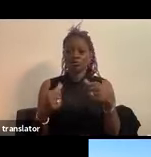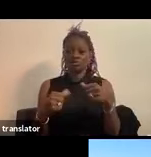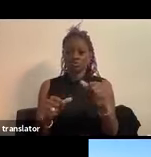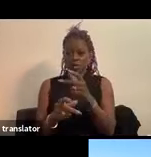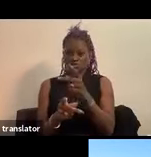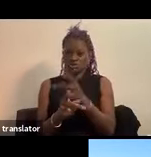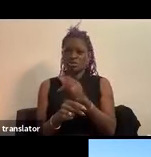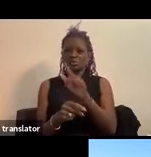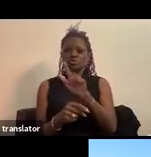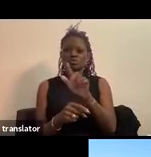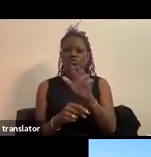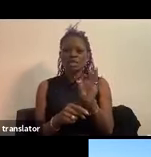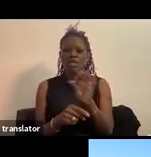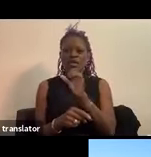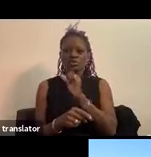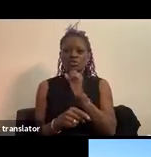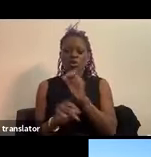I never thought I'd see the.